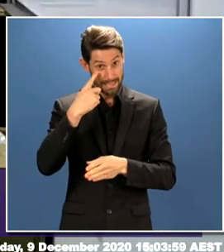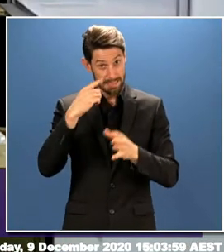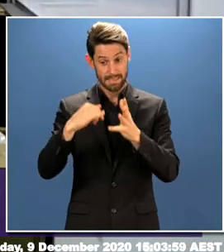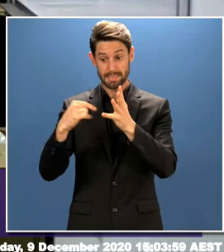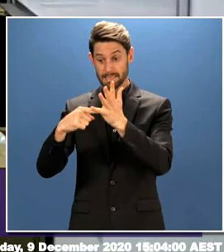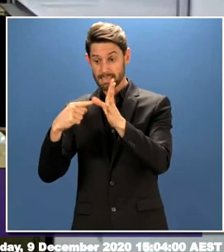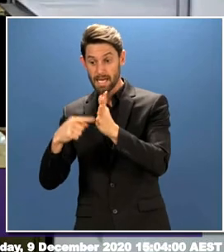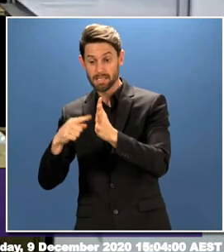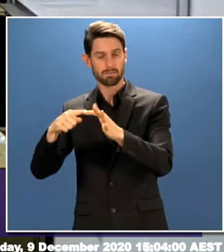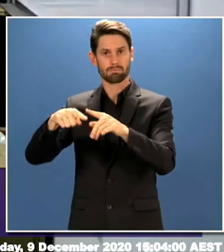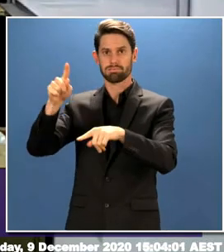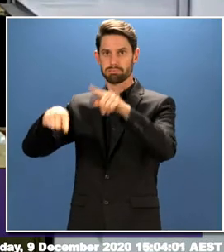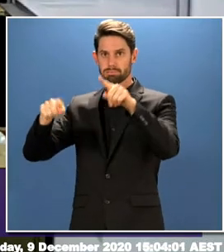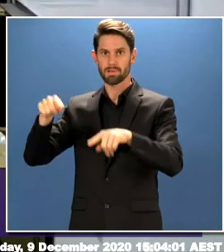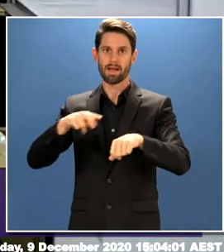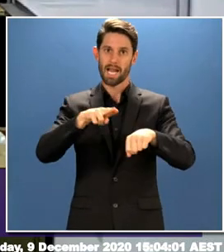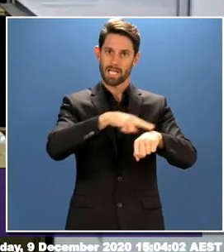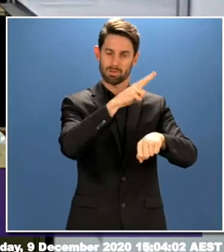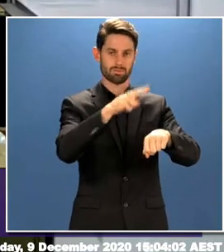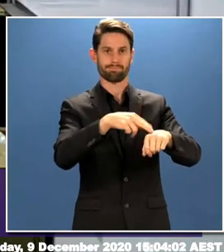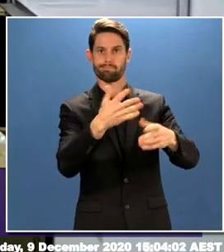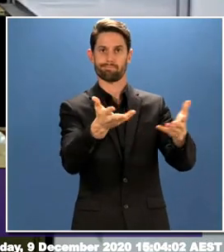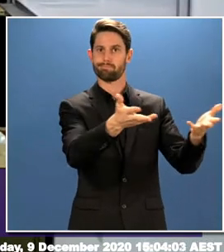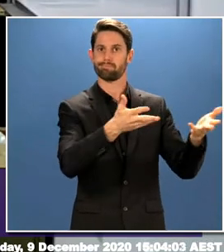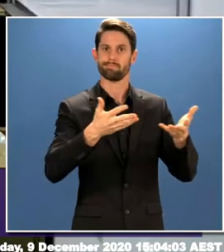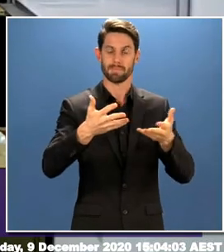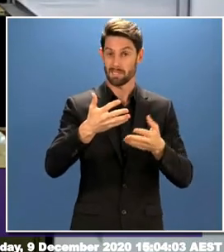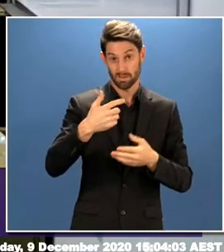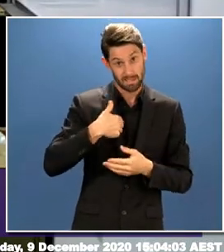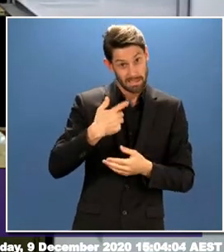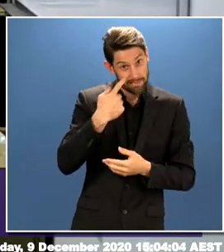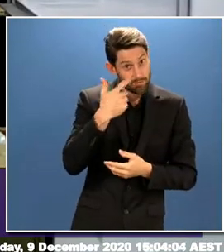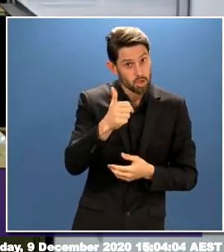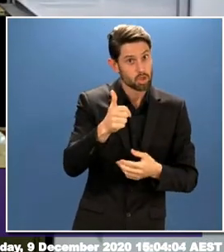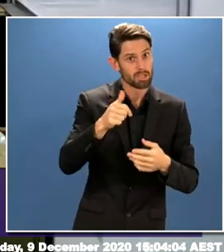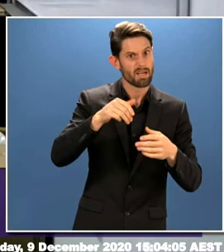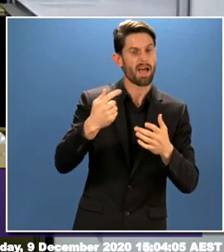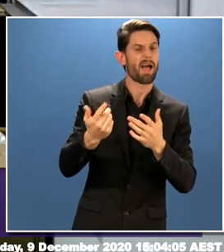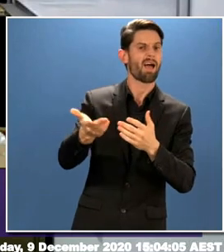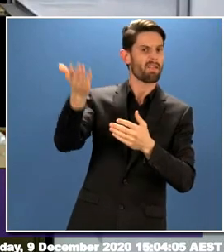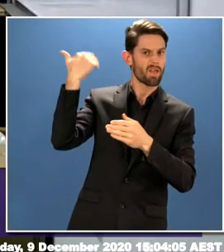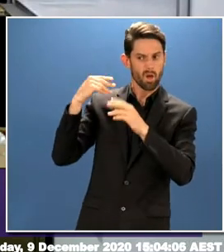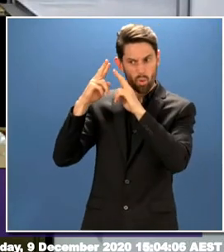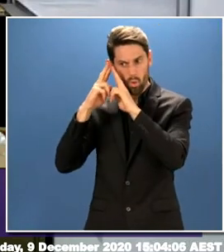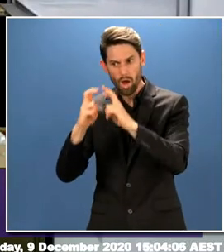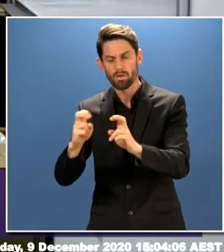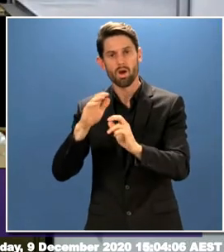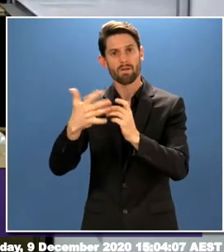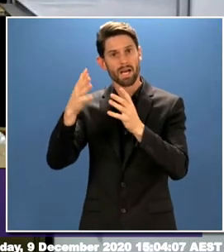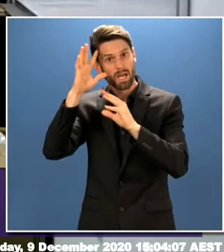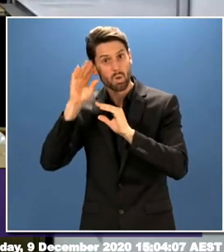seen through already inquiries on education, we've already seen how